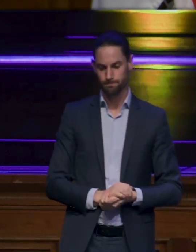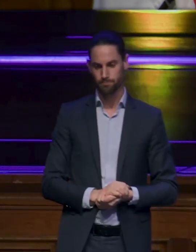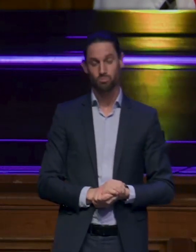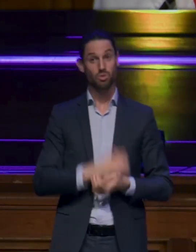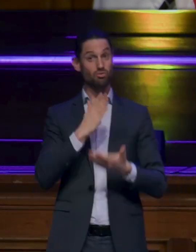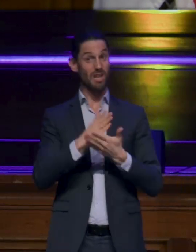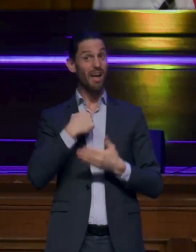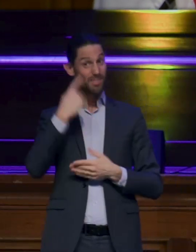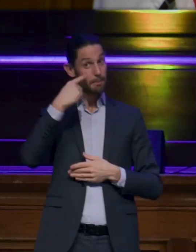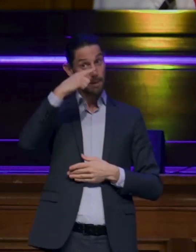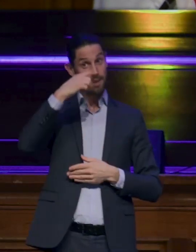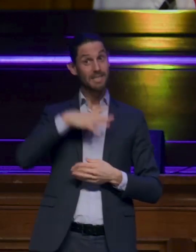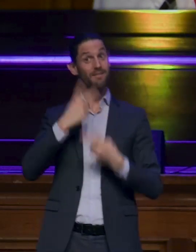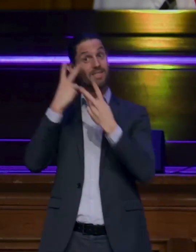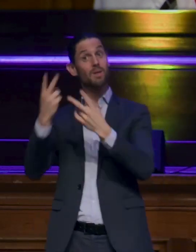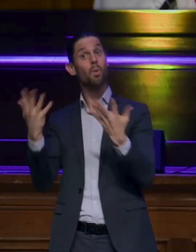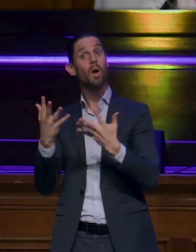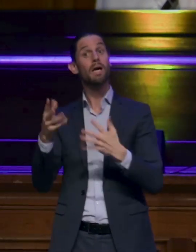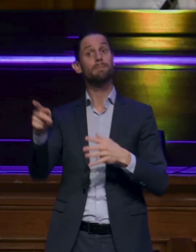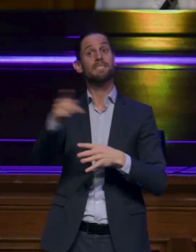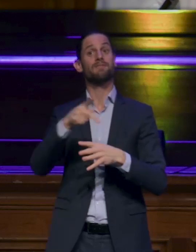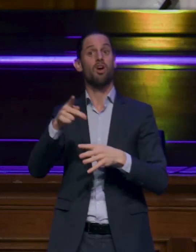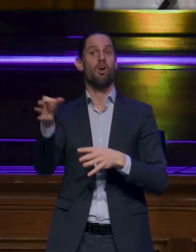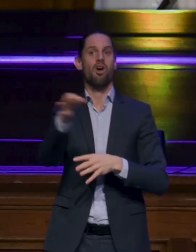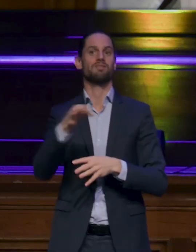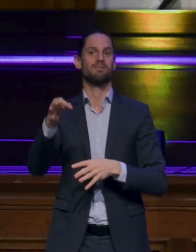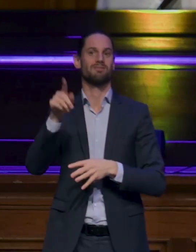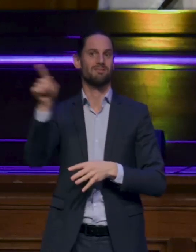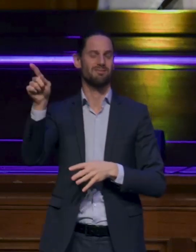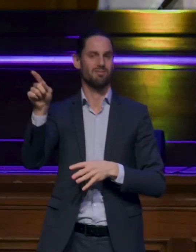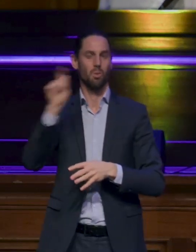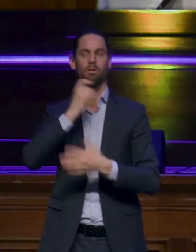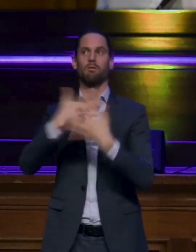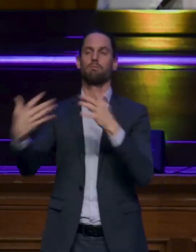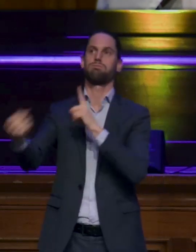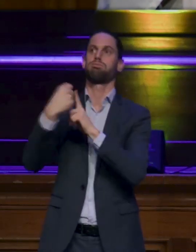Pacific Islands might do it I don't know I think we actually just do need to